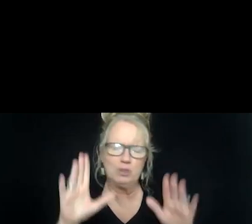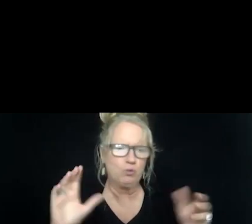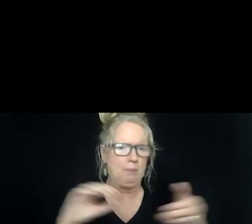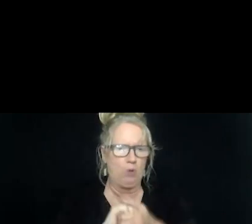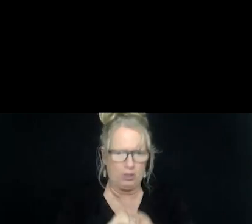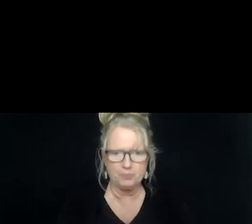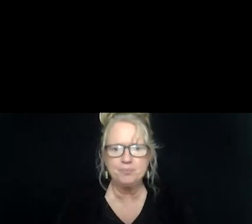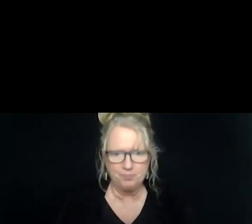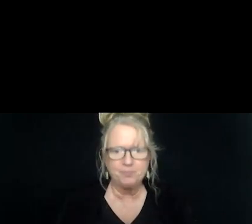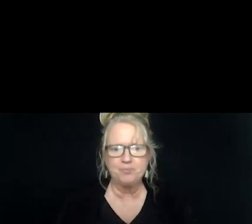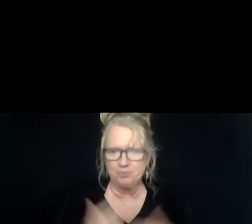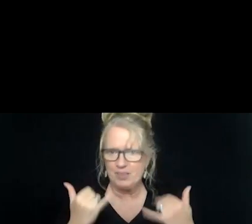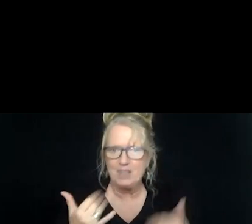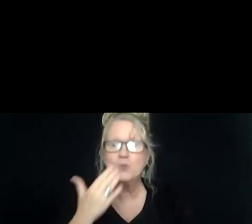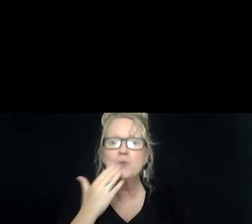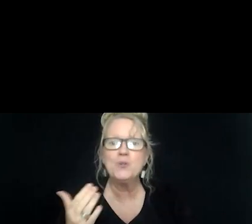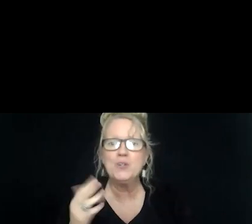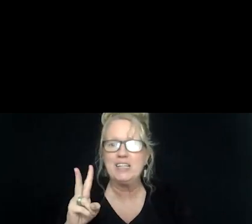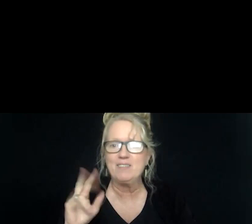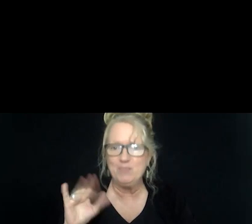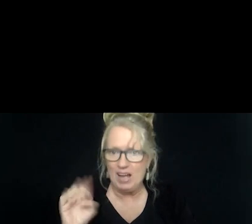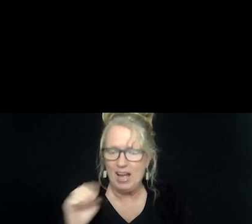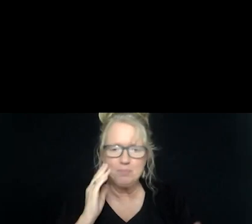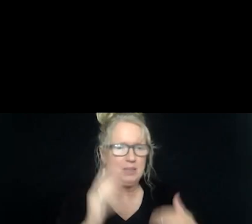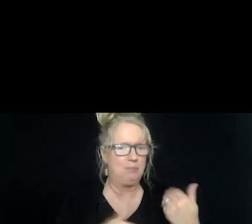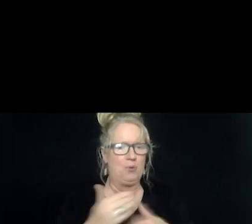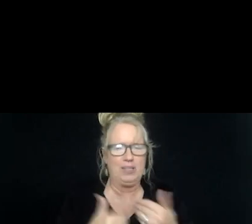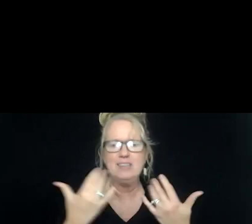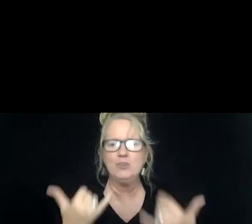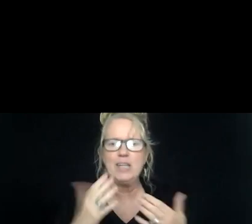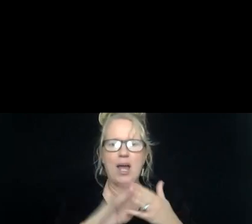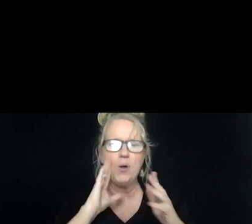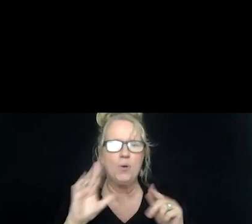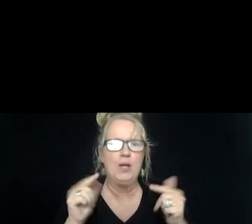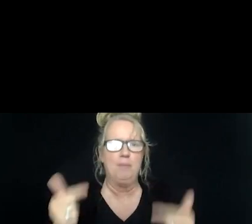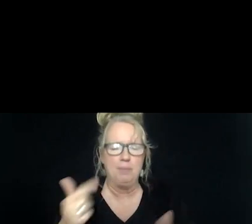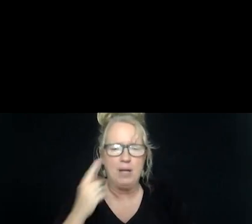LET'S KEEP THAT GOOD VIBE GOING. I AM GOING TO TURN IT OVER TO THE DATA CORNER.